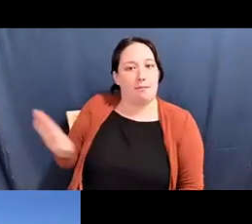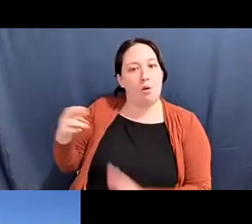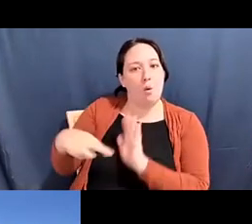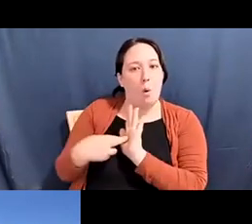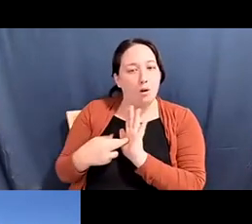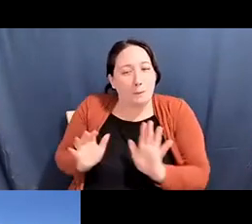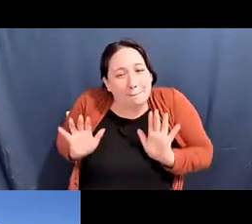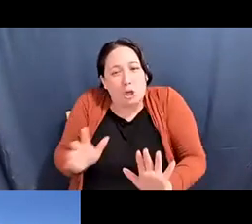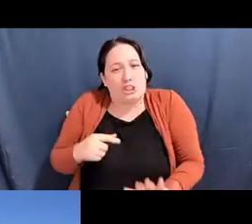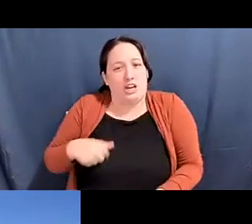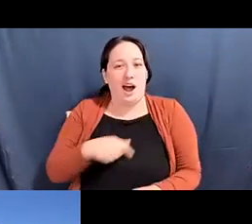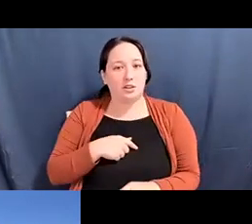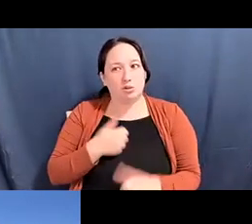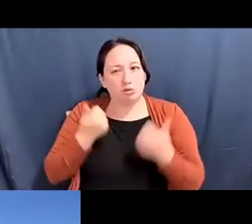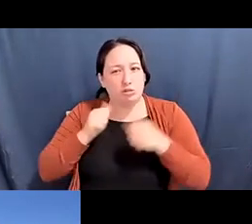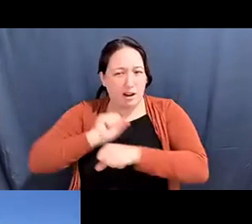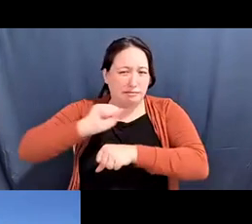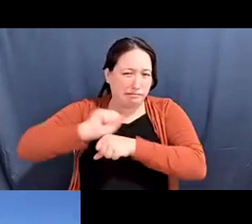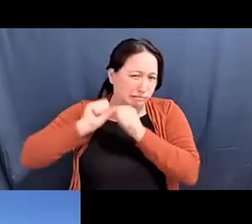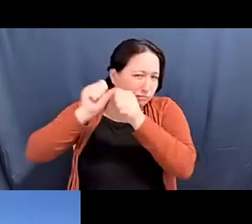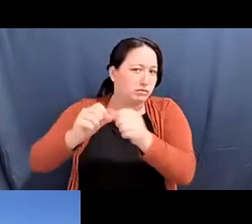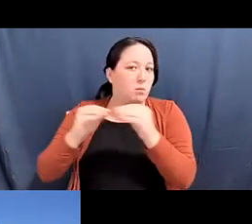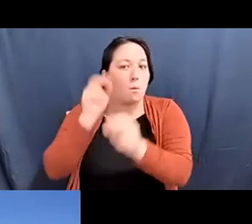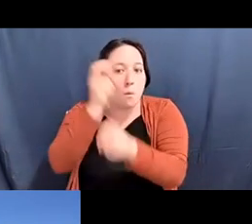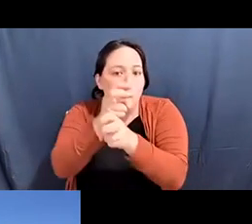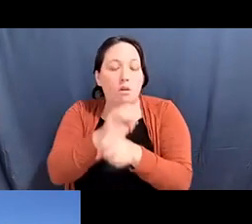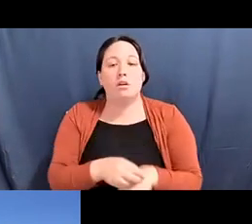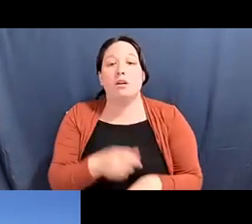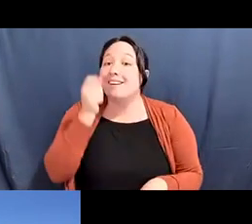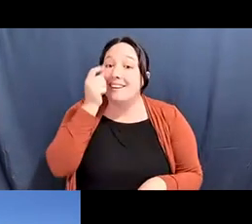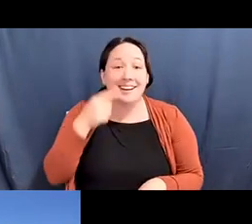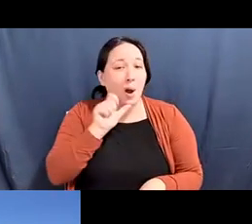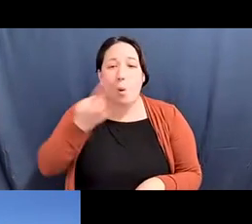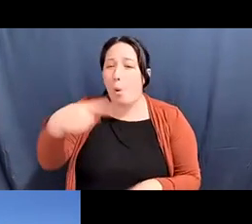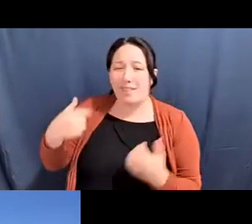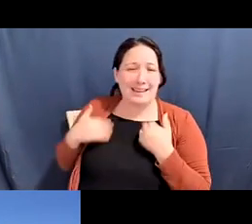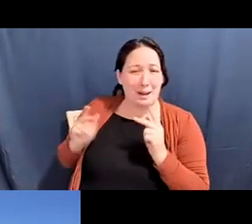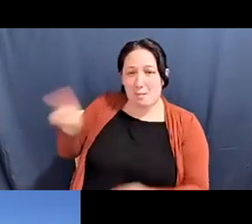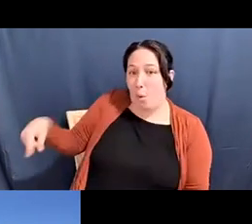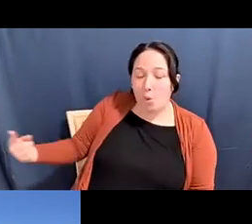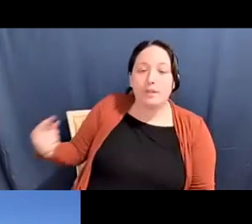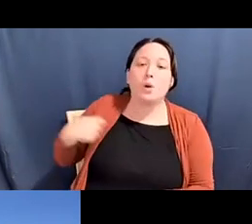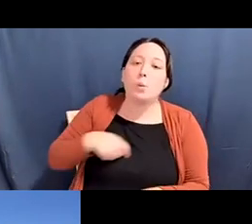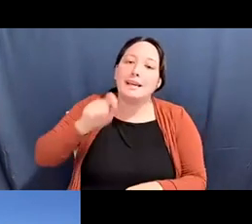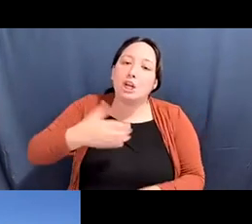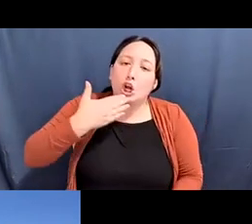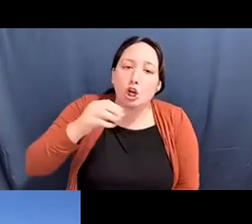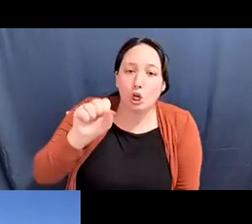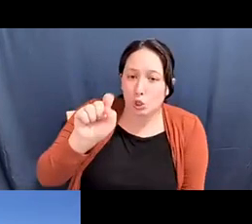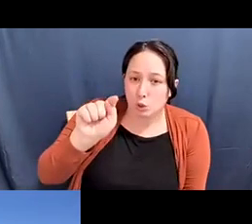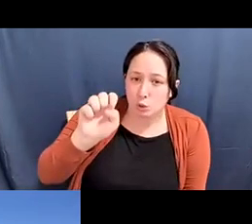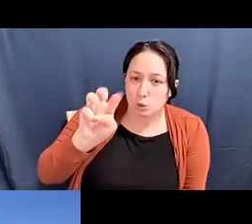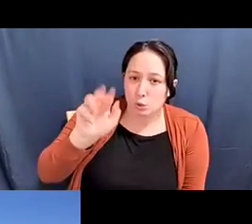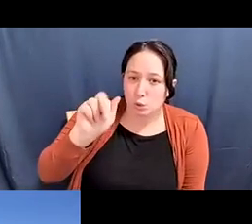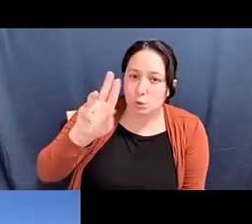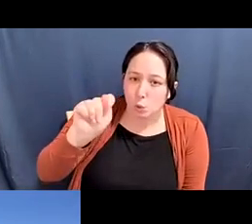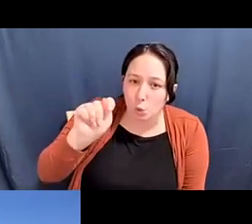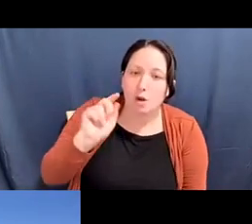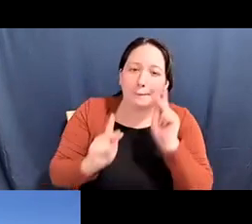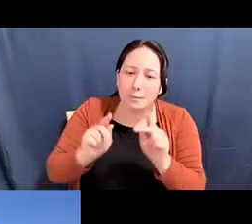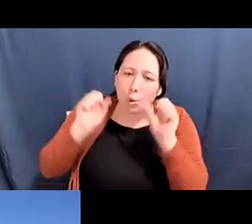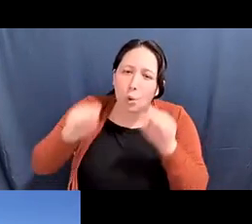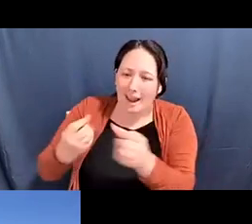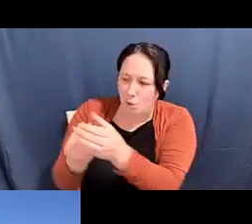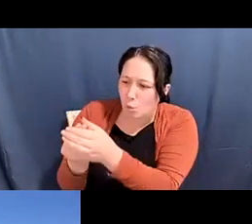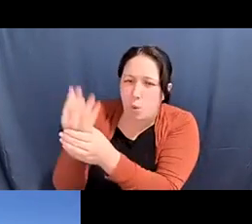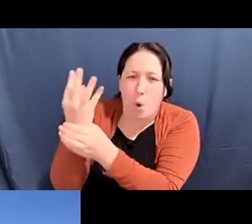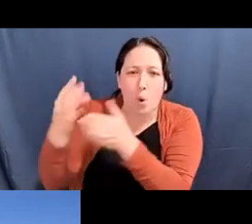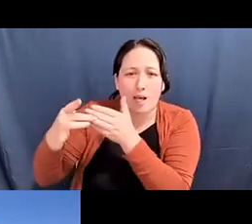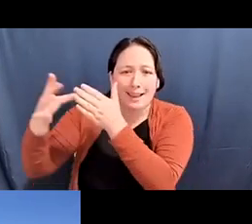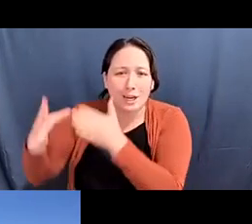Alex Tom he/him: And it's not just young people alone, we need stewards to be able to open up those doors and also to provide the mentorship and... and I think that's what I learned a lot.